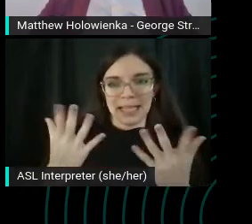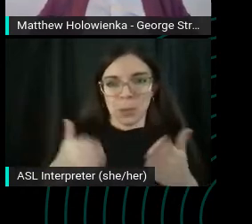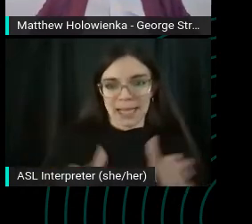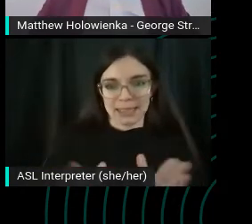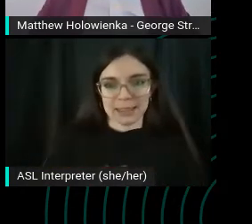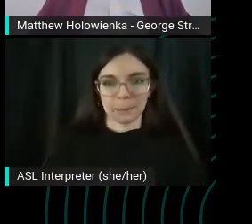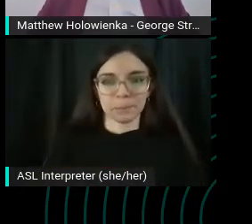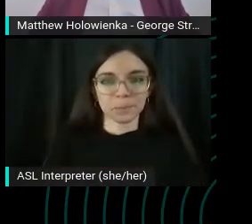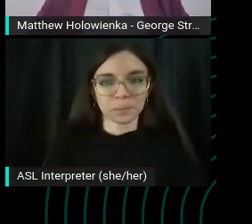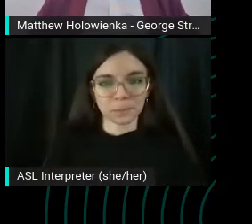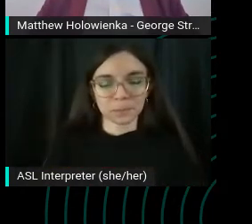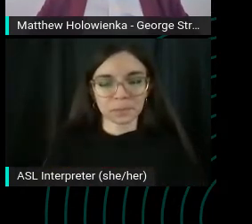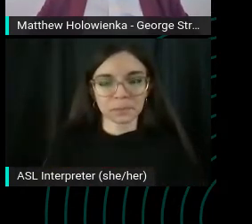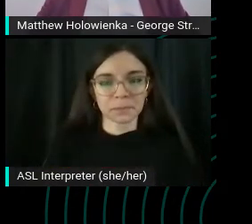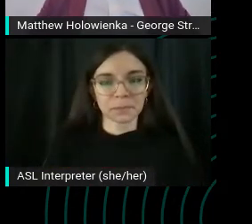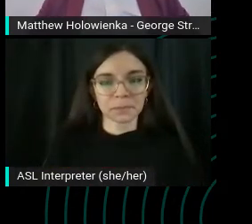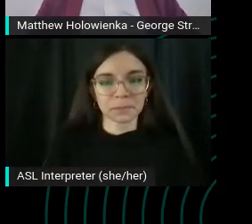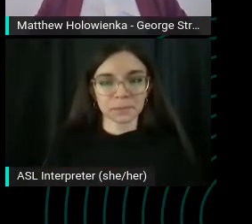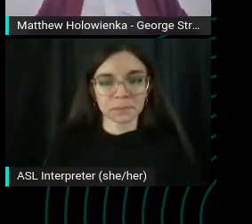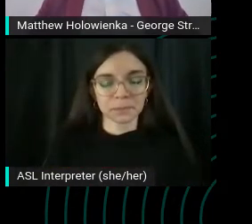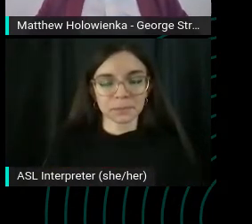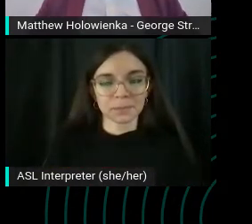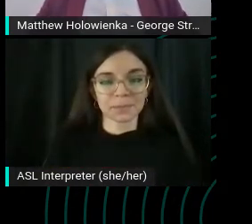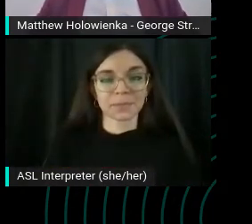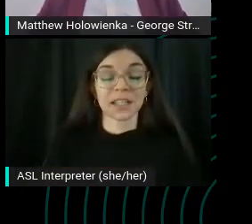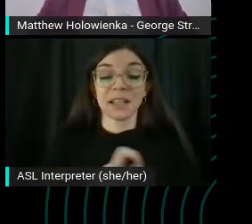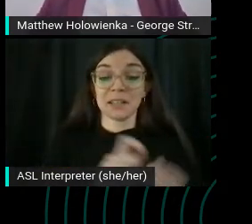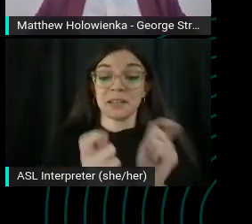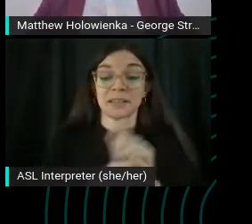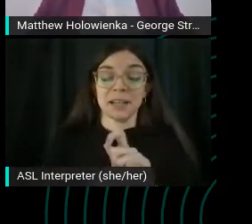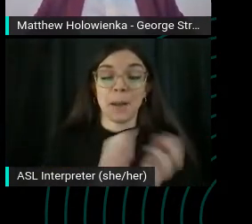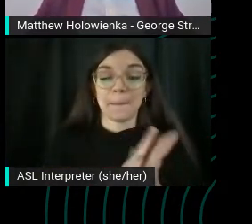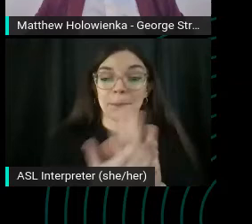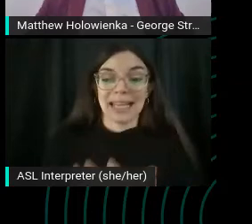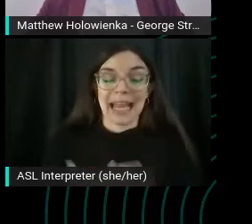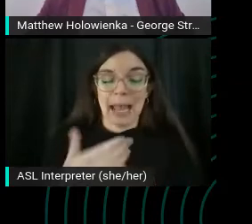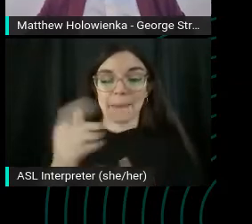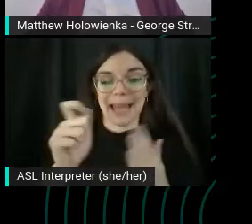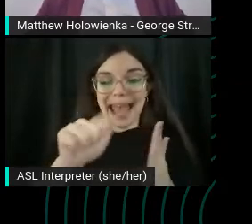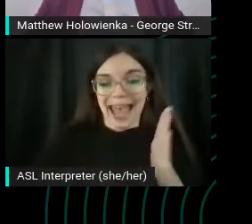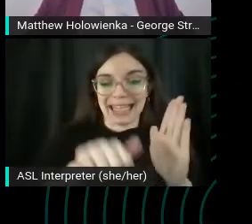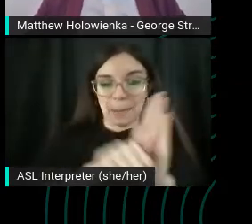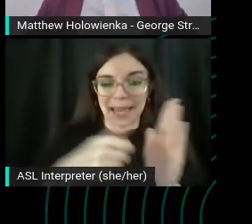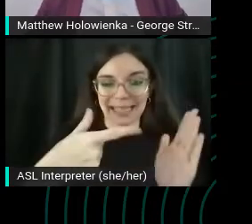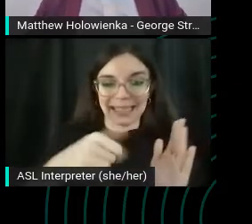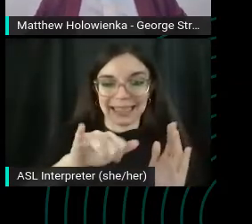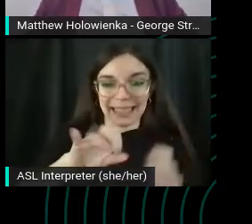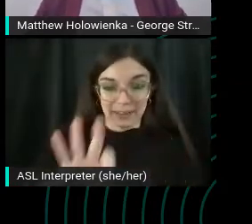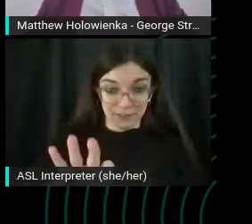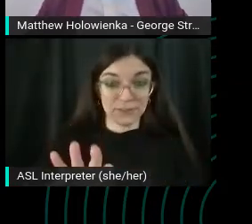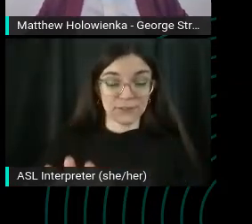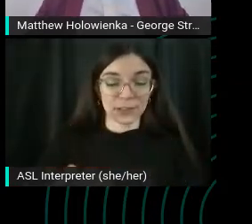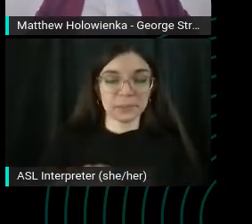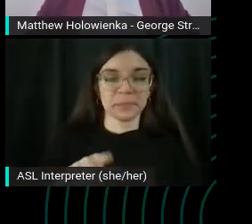First of all, we used it as an animated GIF, and it worked great, because it has a beginning and an end, Malik enters and exits the frame,